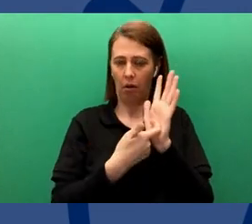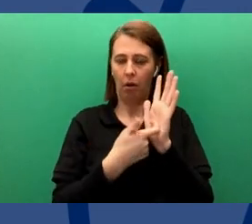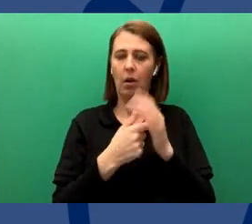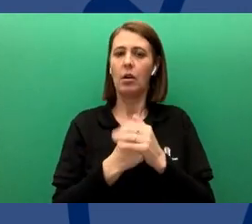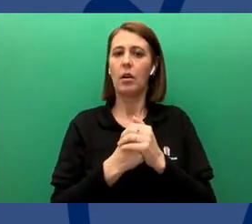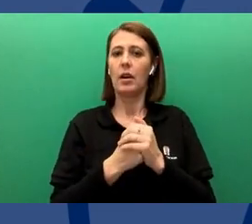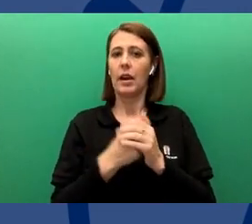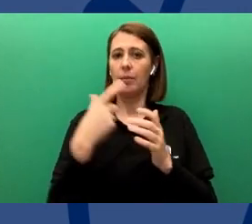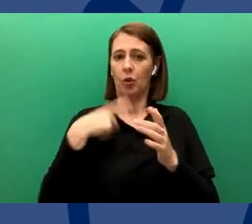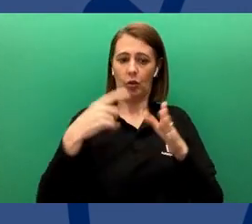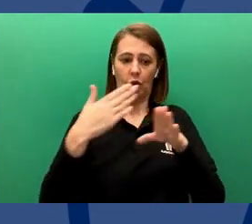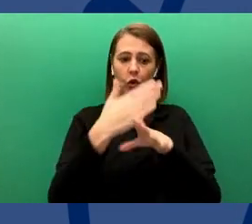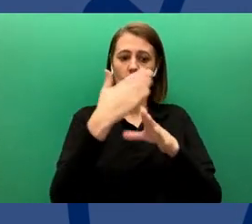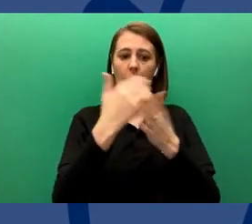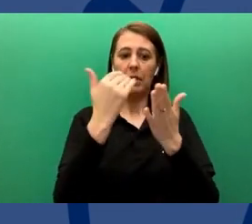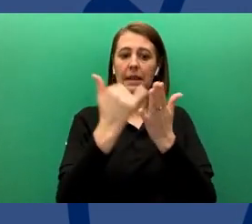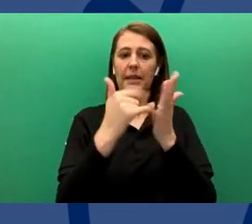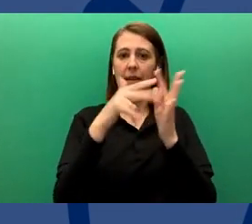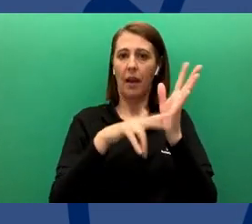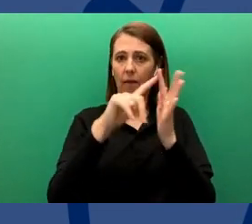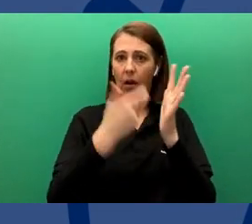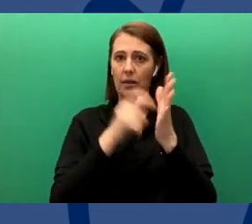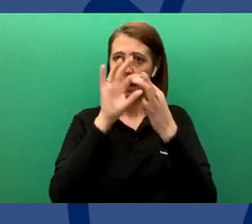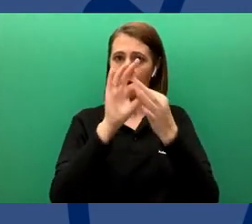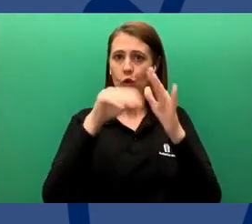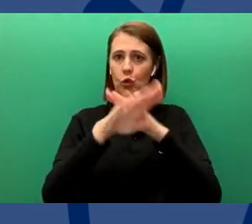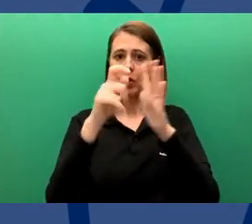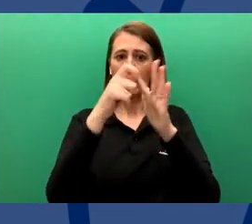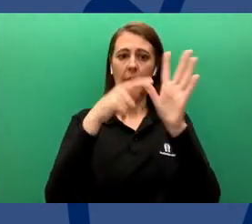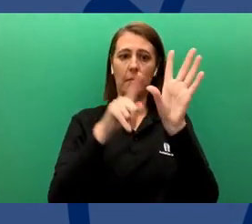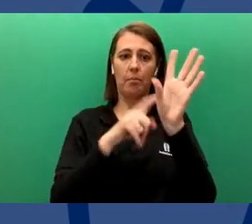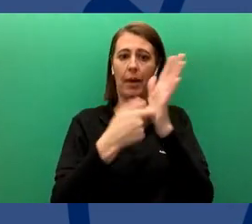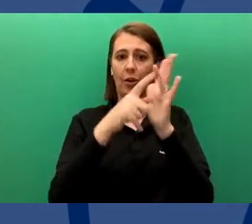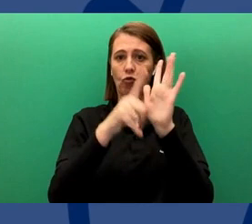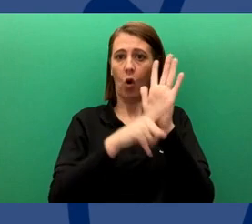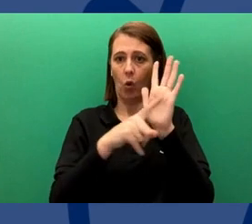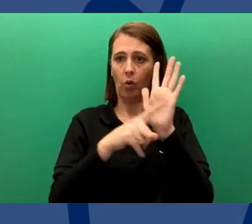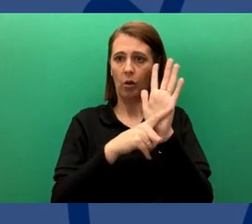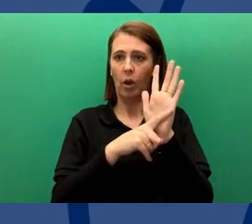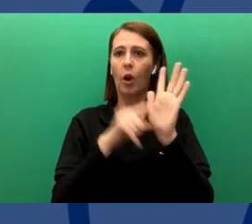payments are linked to payroll, ie, you will want to be applying the firm that has the